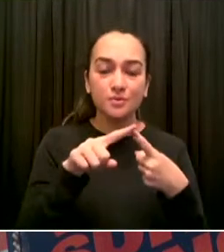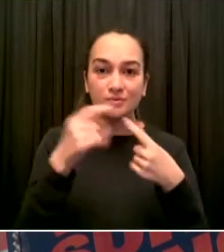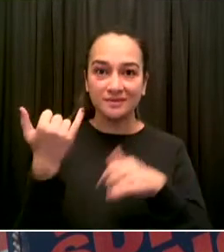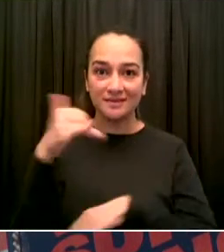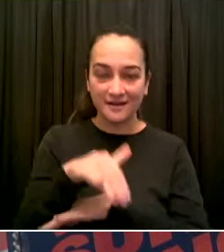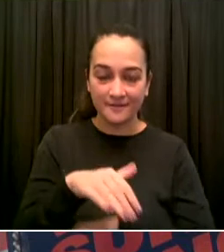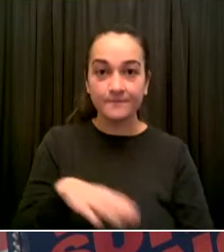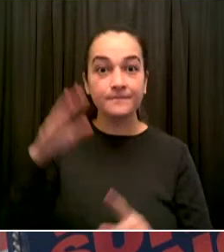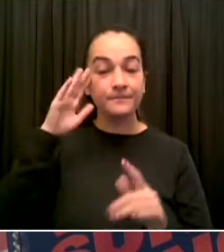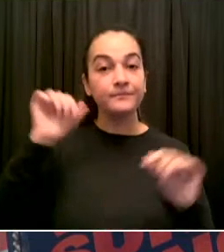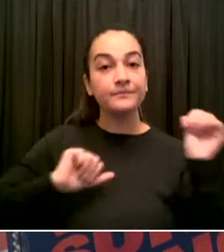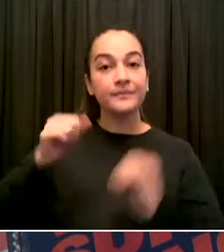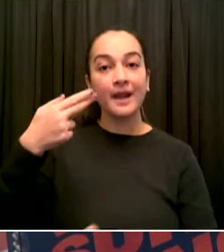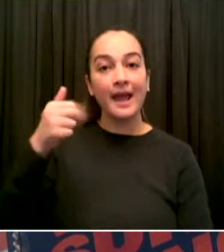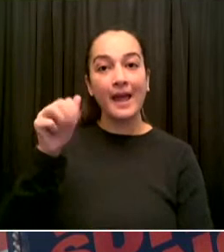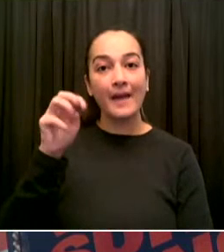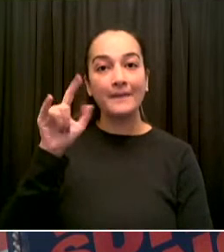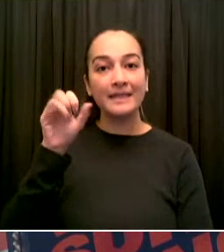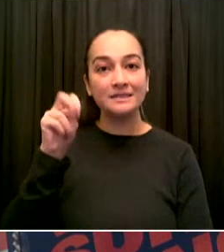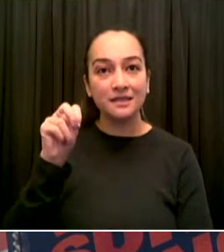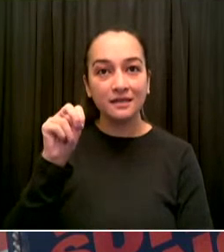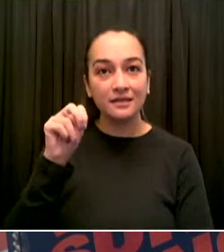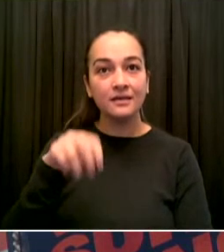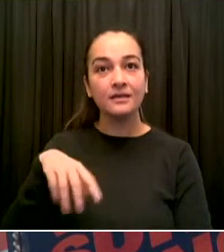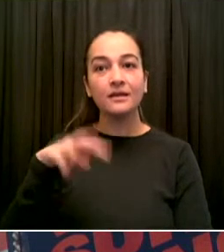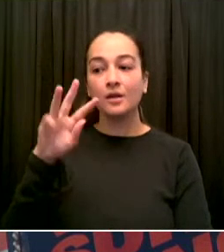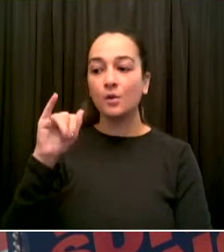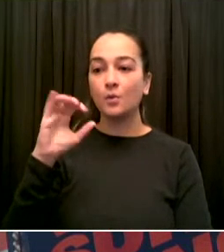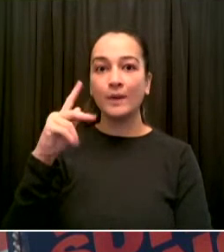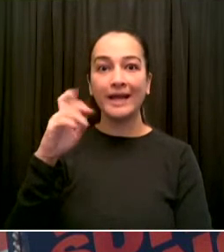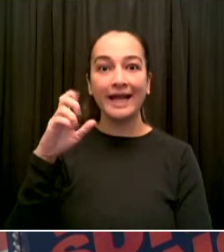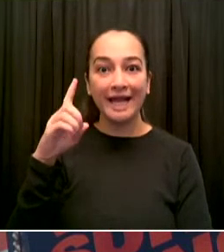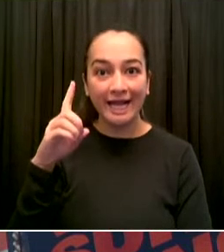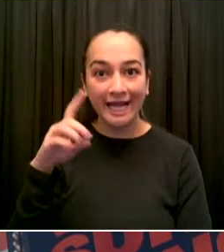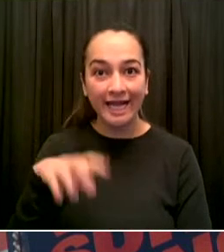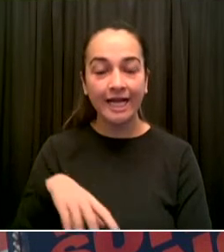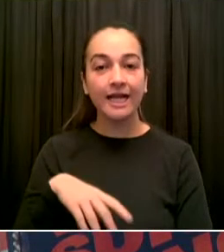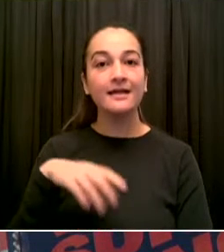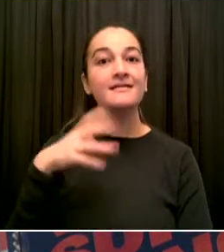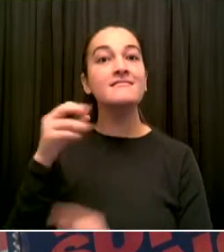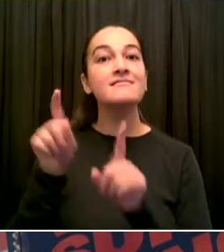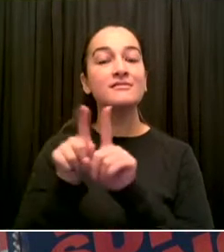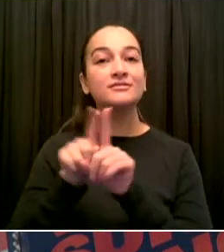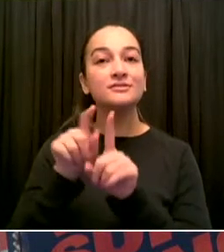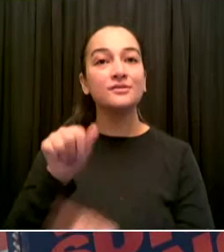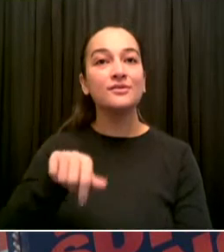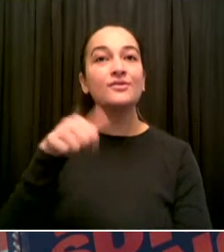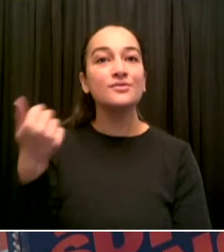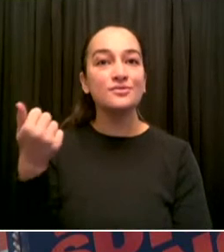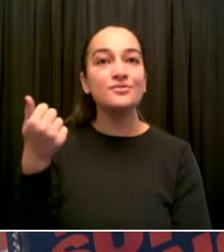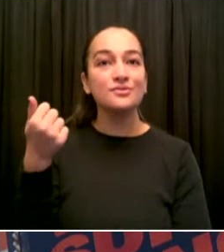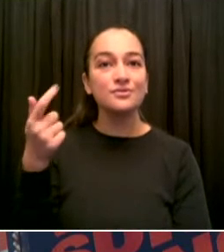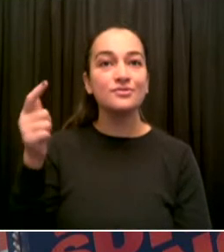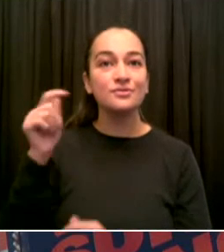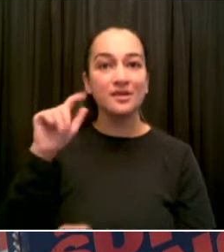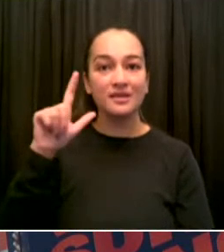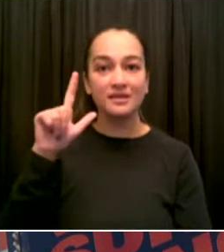HAMILTON AND WICKED AND LION KINANG D CHICAGO ARE ALL GOING